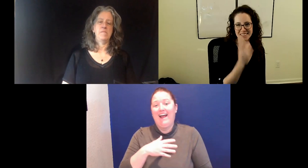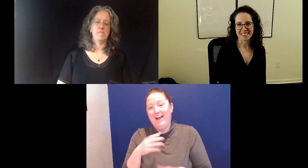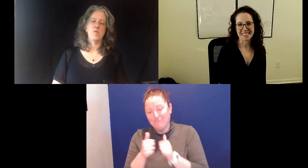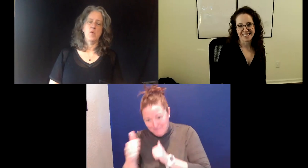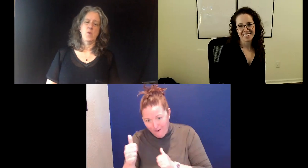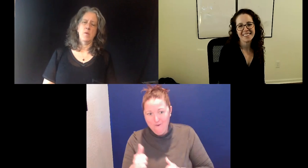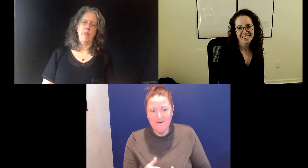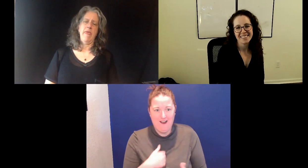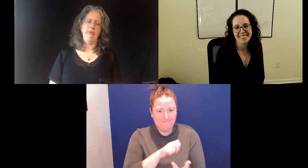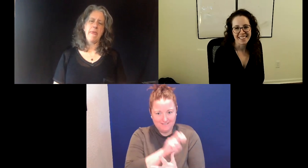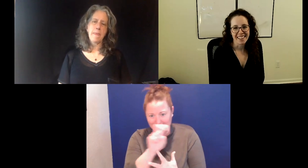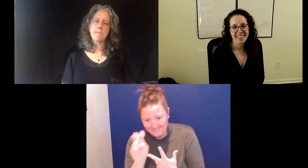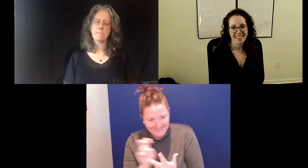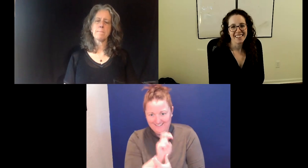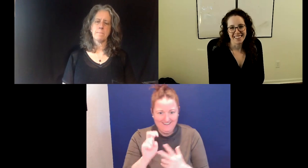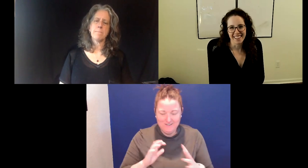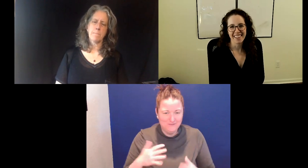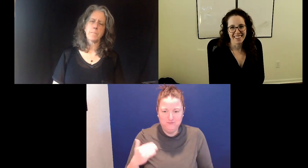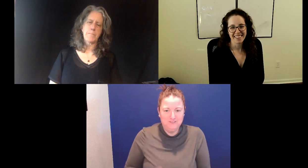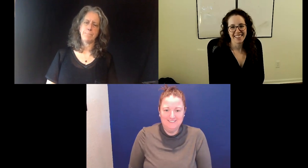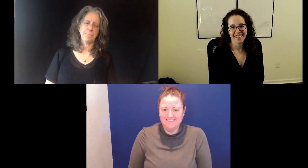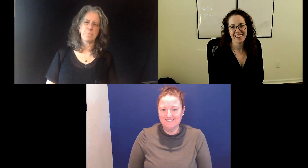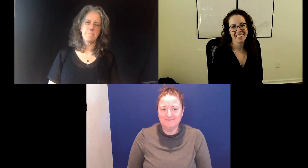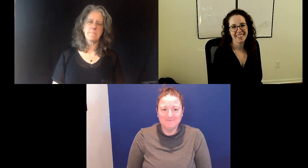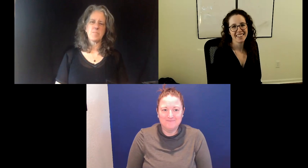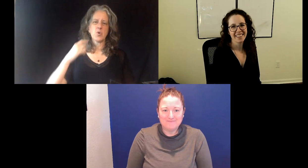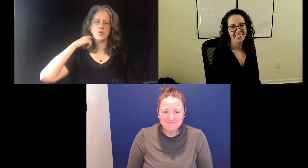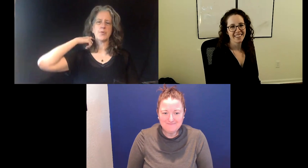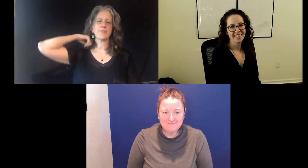be in person yes and the synchronous and the in the remote and asynchronous it's like you